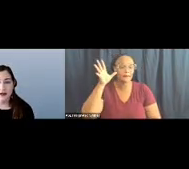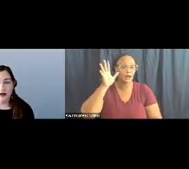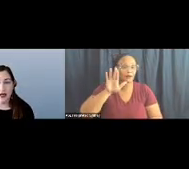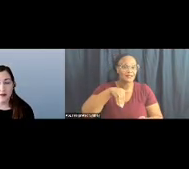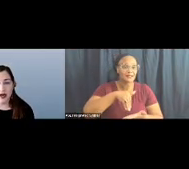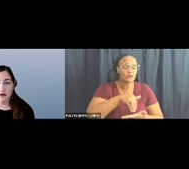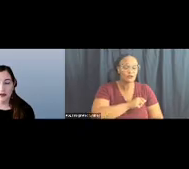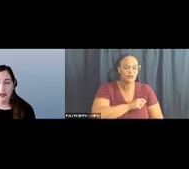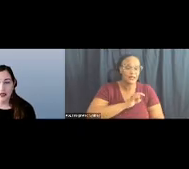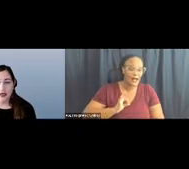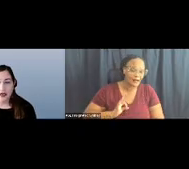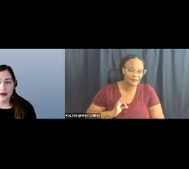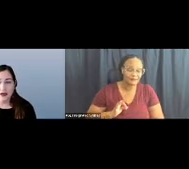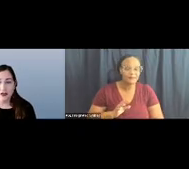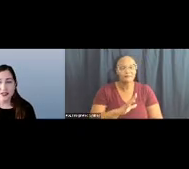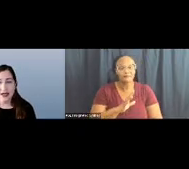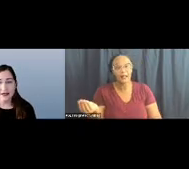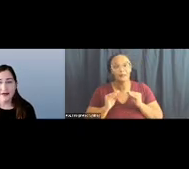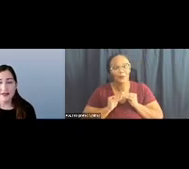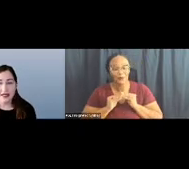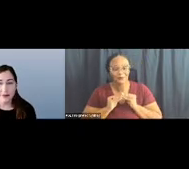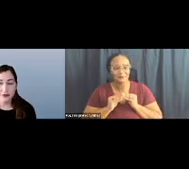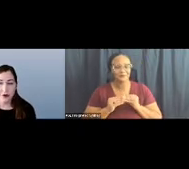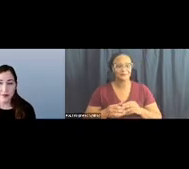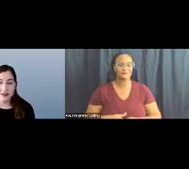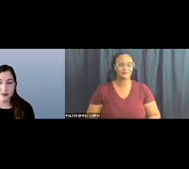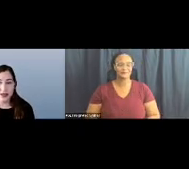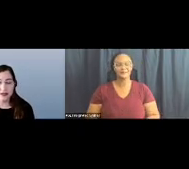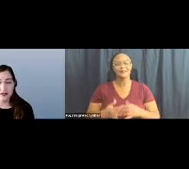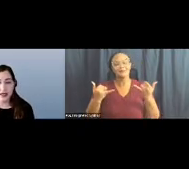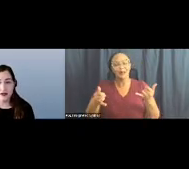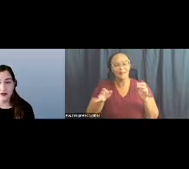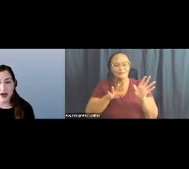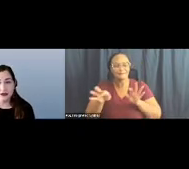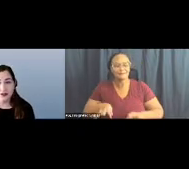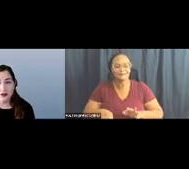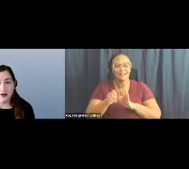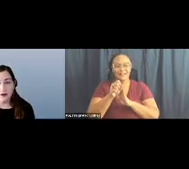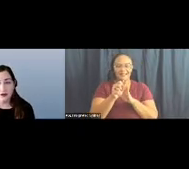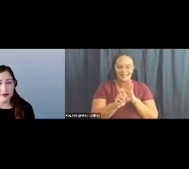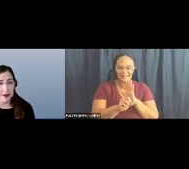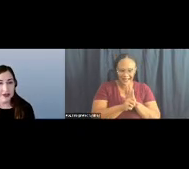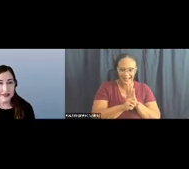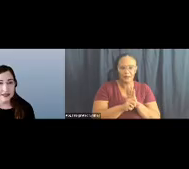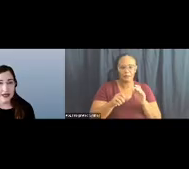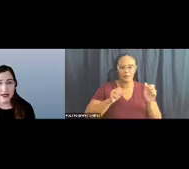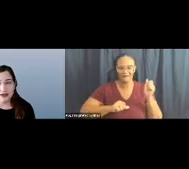does learning about and understanding the state performance plan indicators matter for families